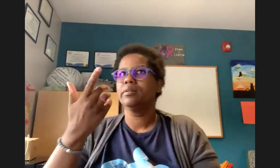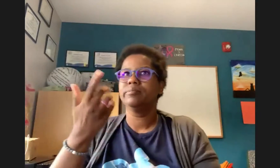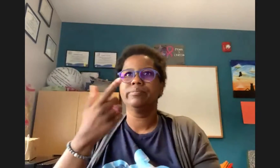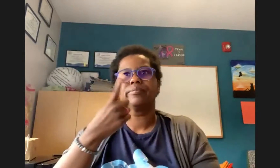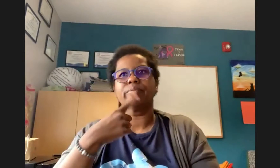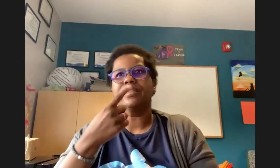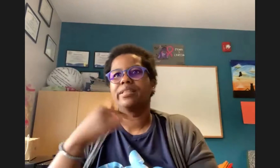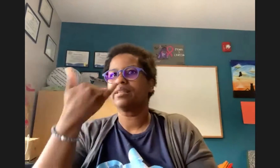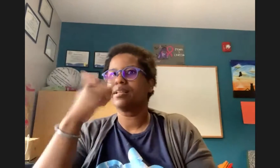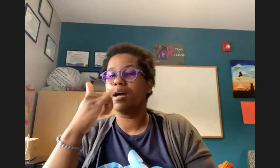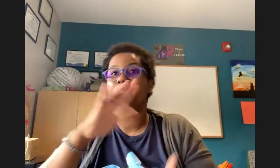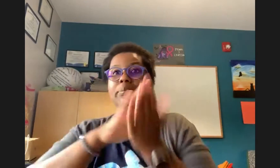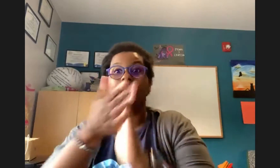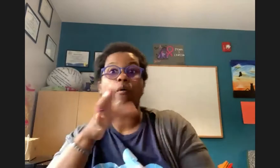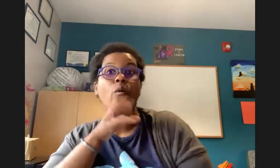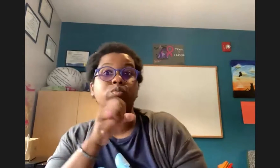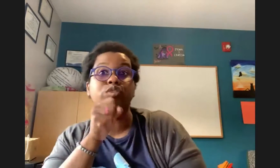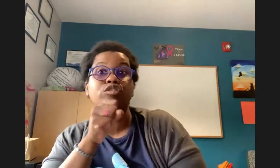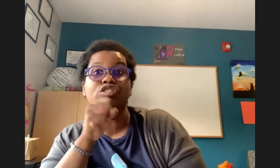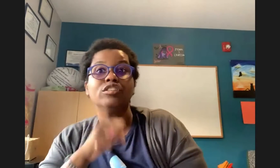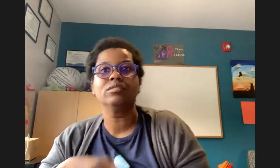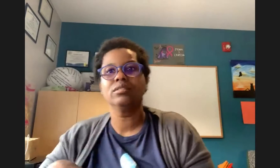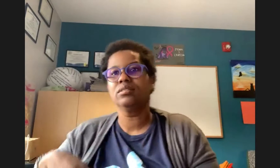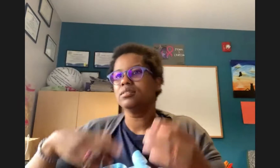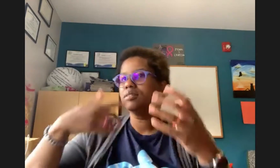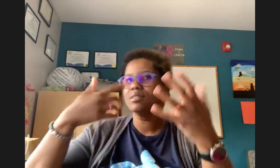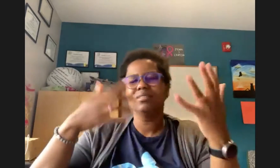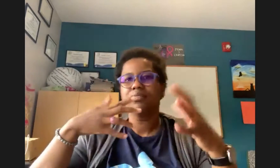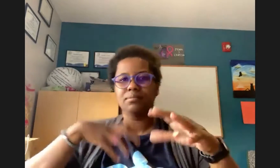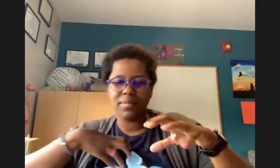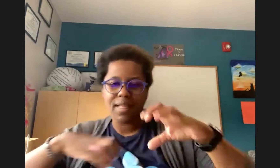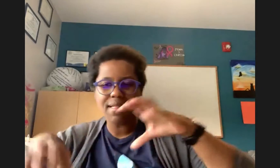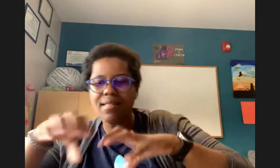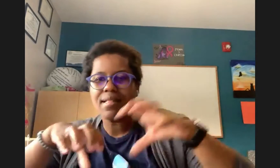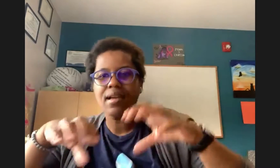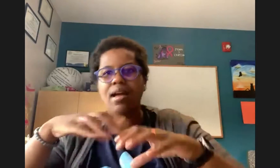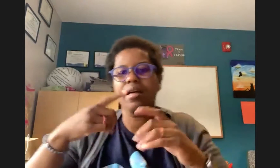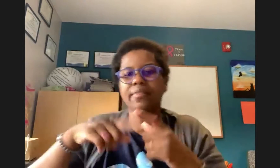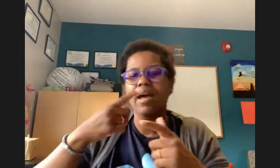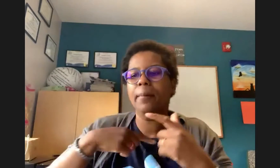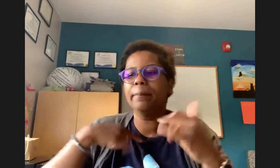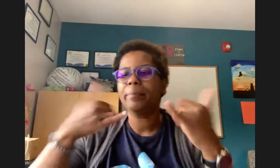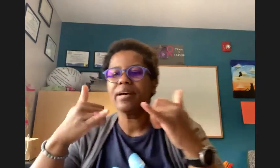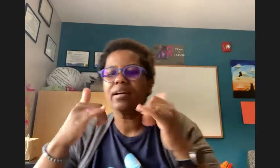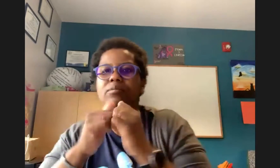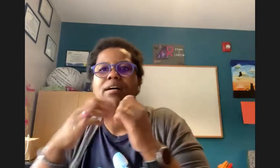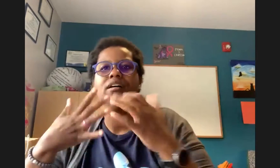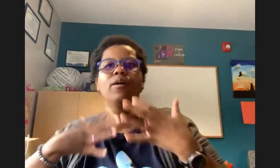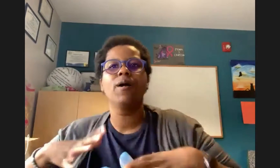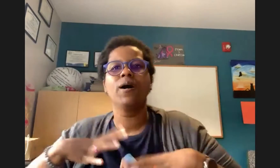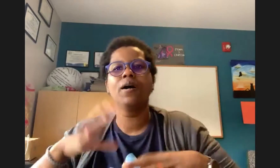Pinks, yellows, reds, oranges. I began to experiment with colors and mixing colors.